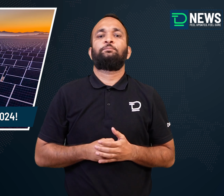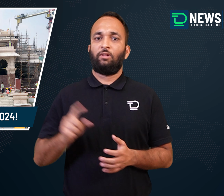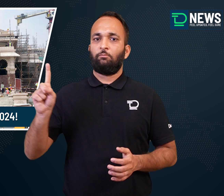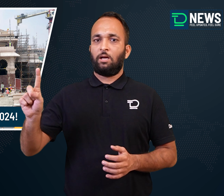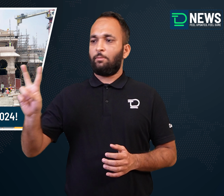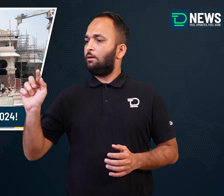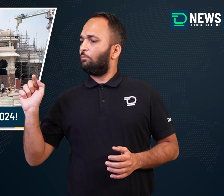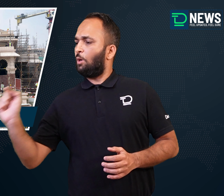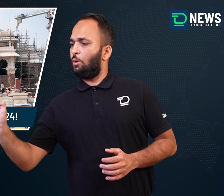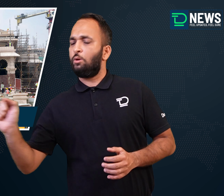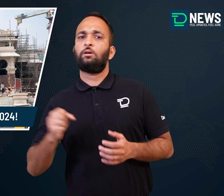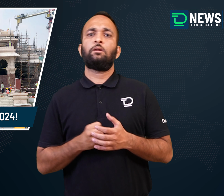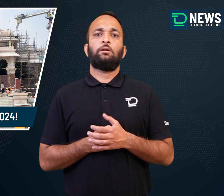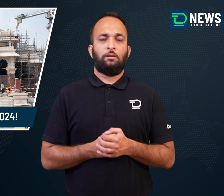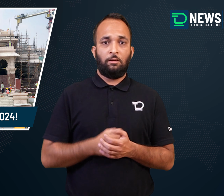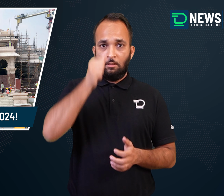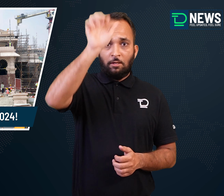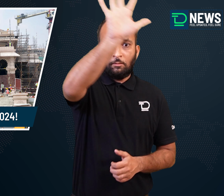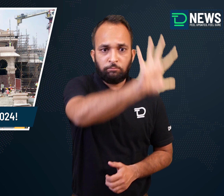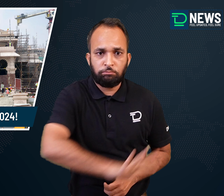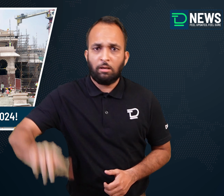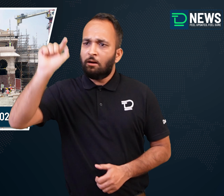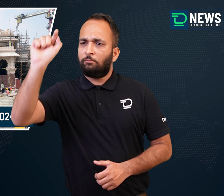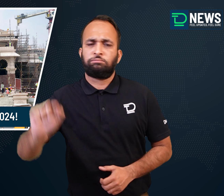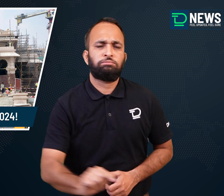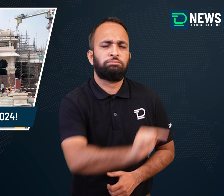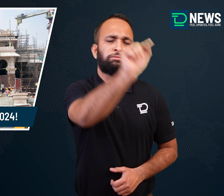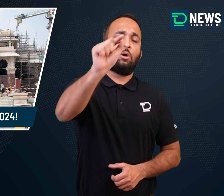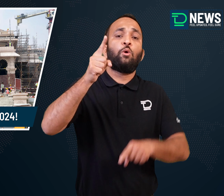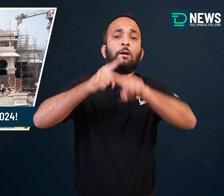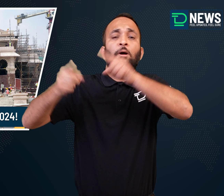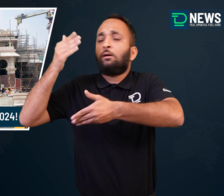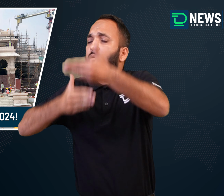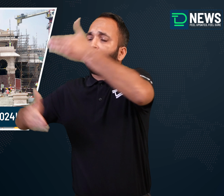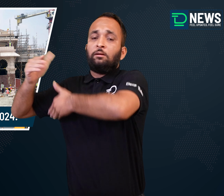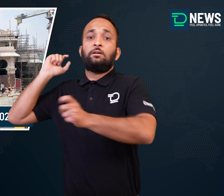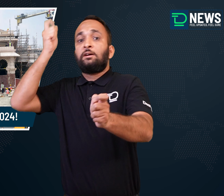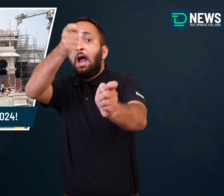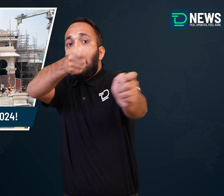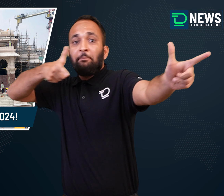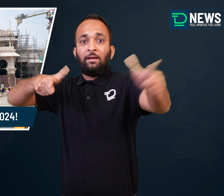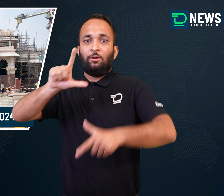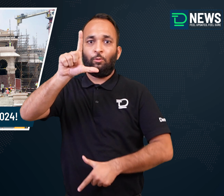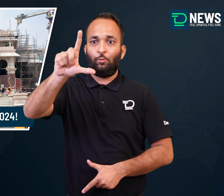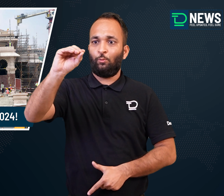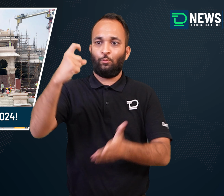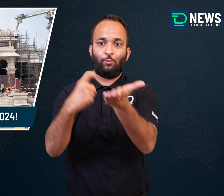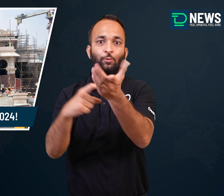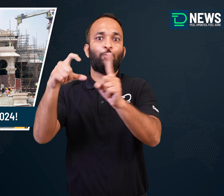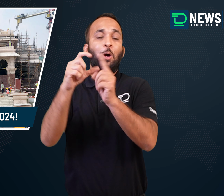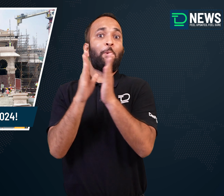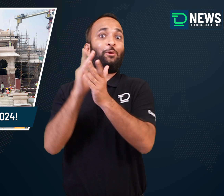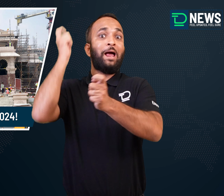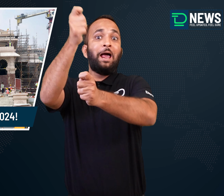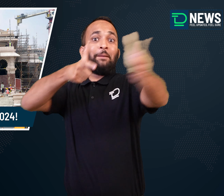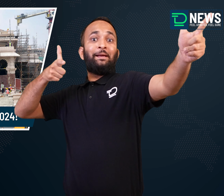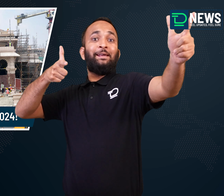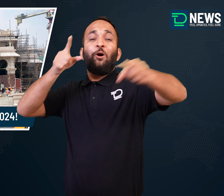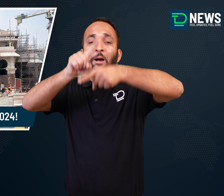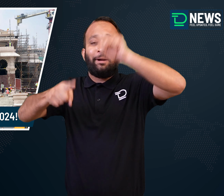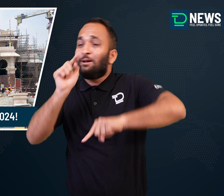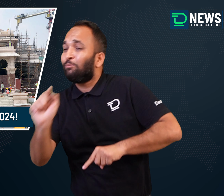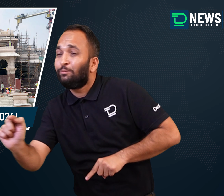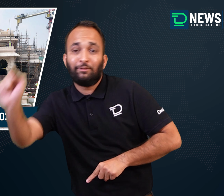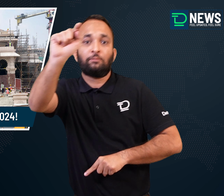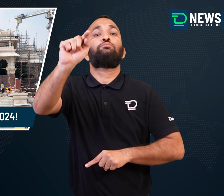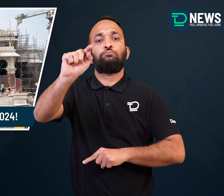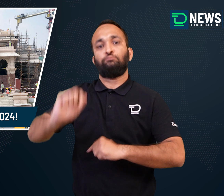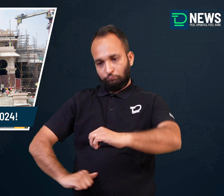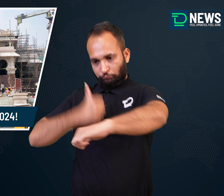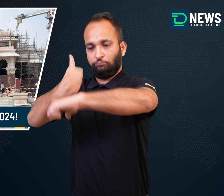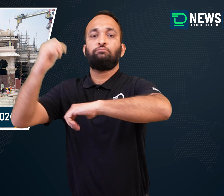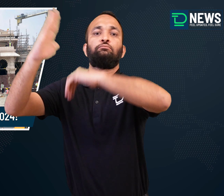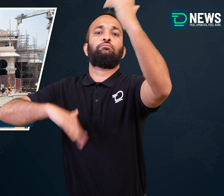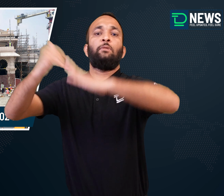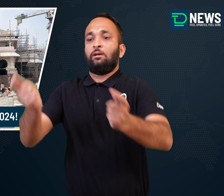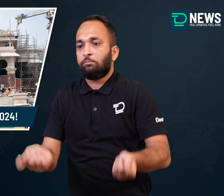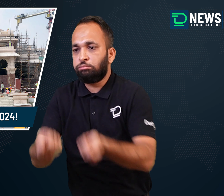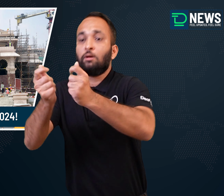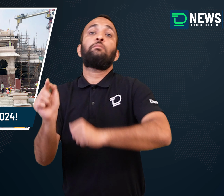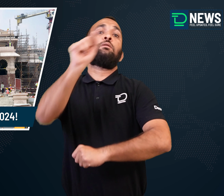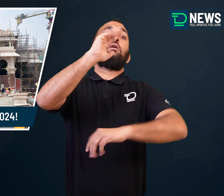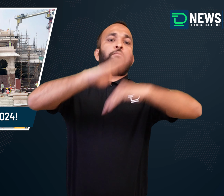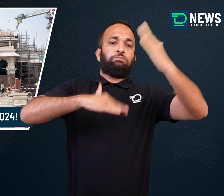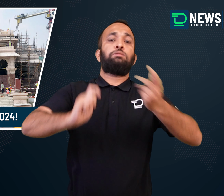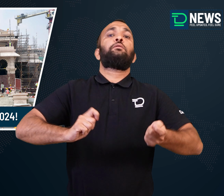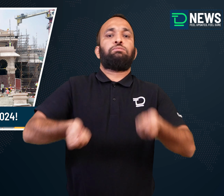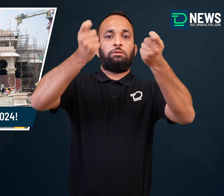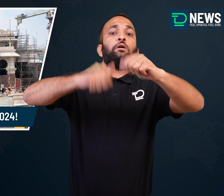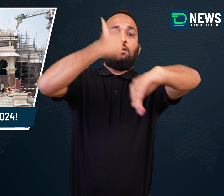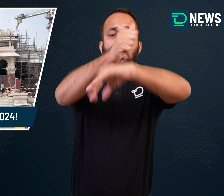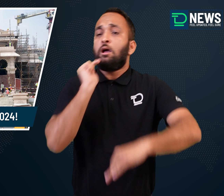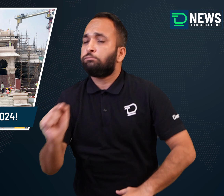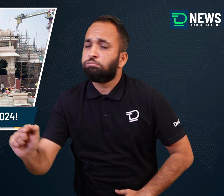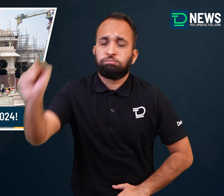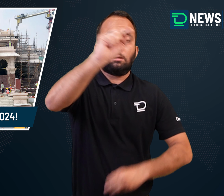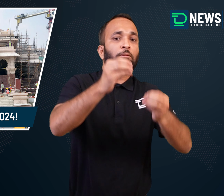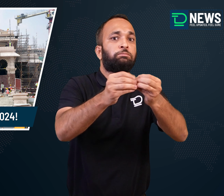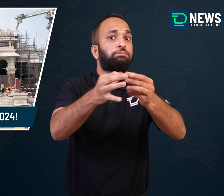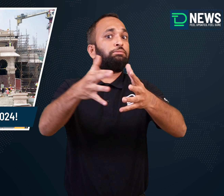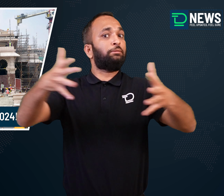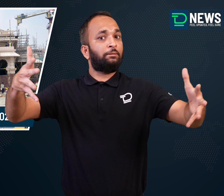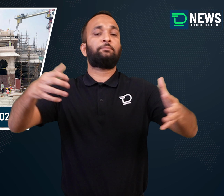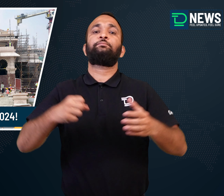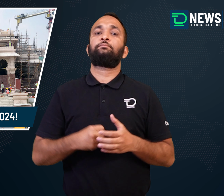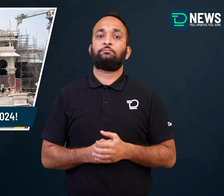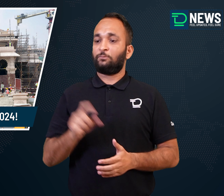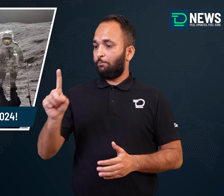12. Inauguration of a global project to document and promote the heritage of Lord Rama in all countries.